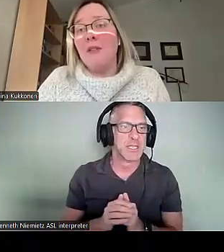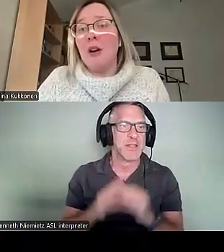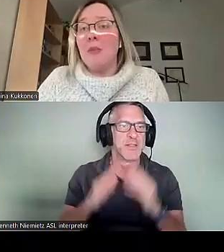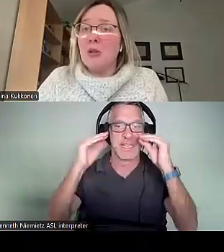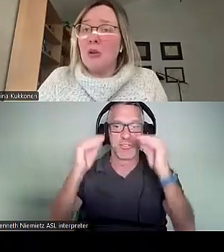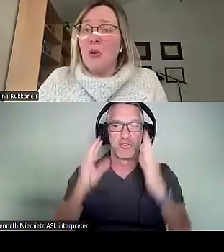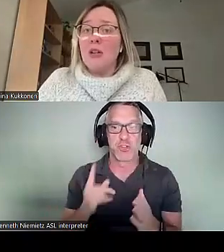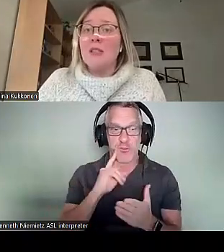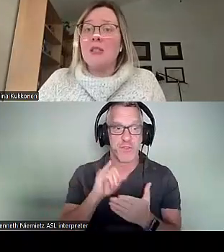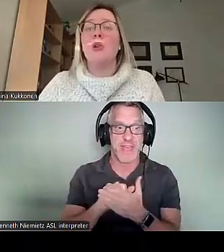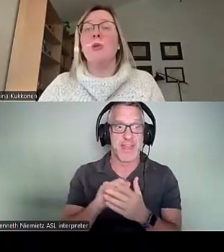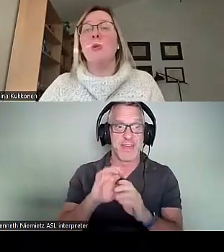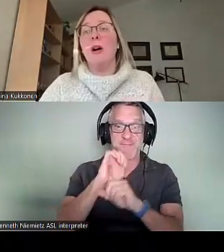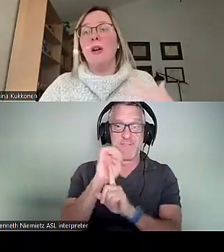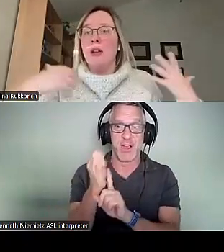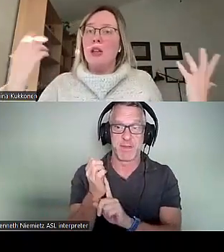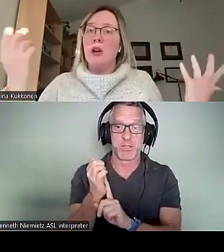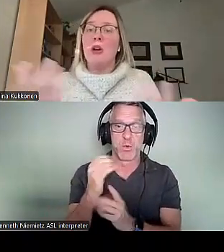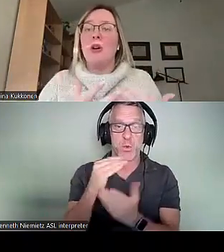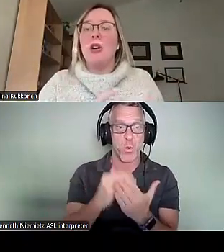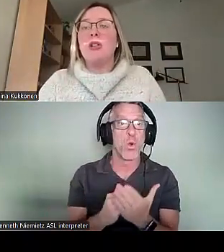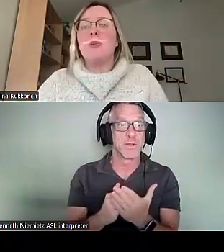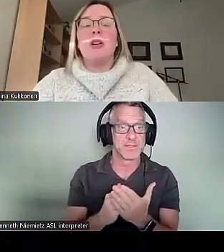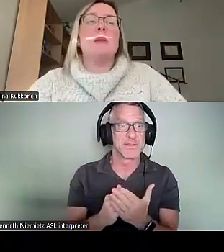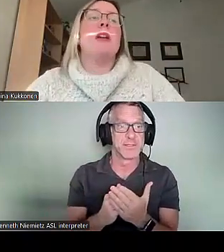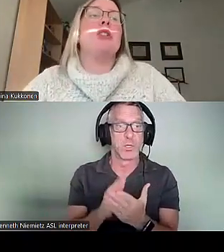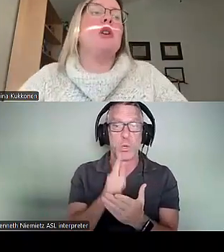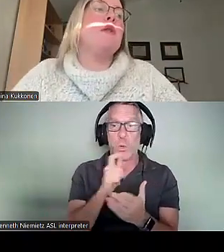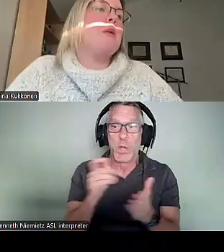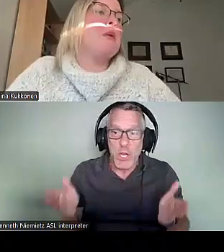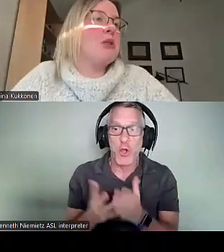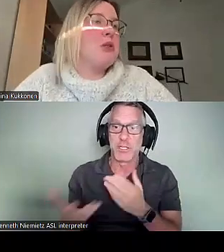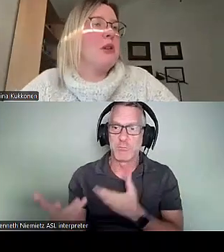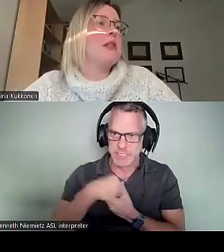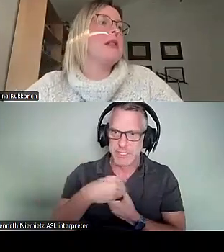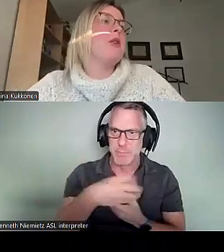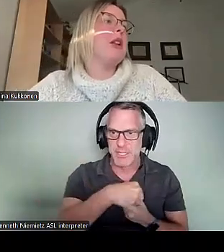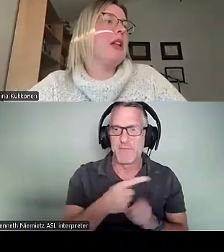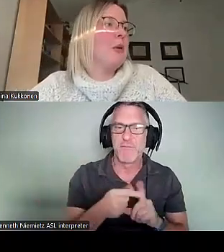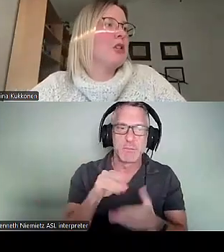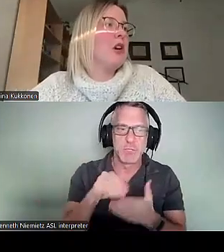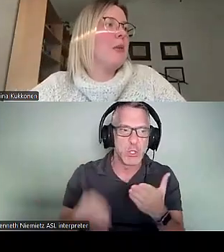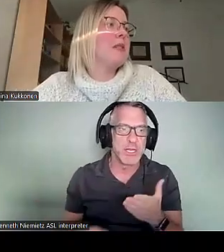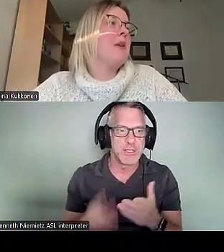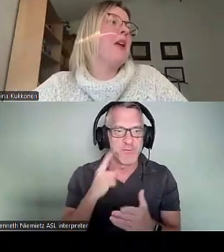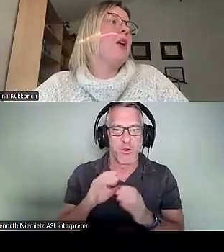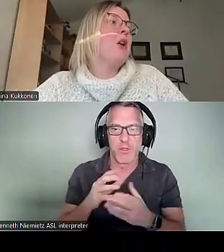environmental course who encouraged participation from her students. For the clay workshops,